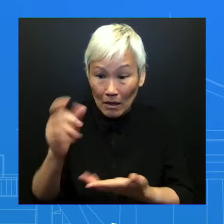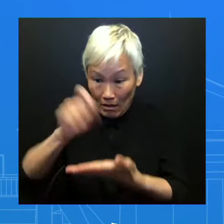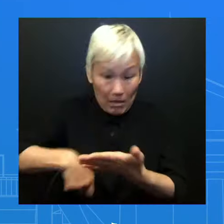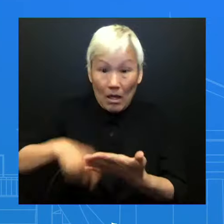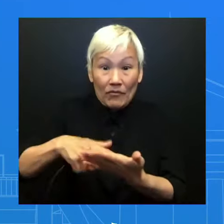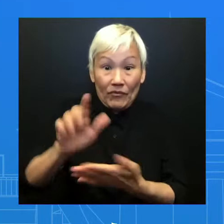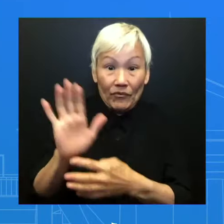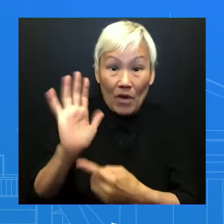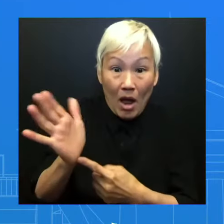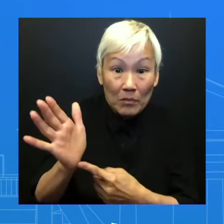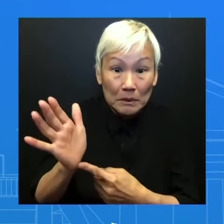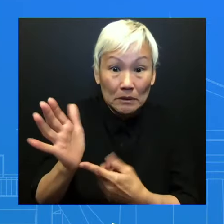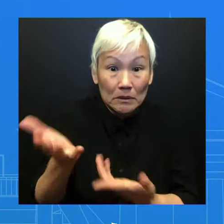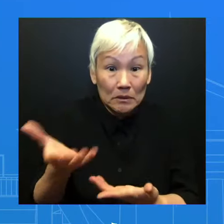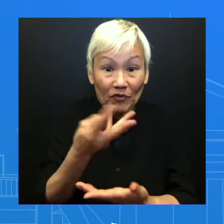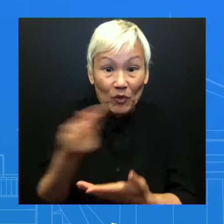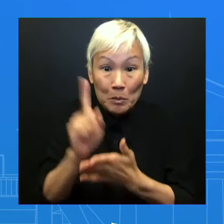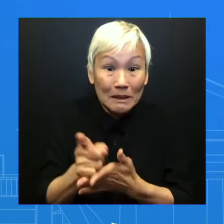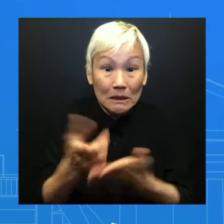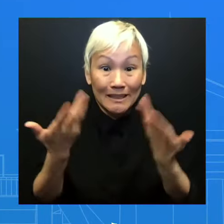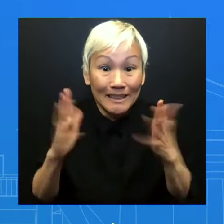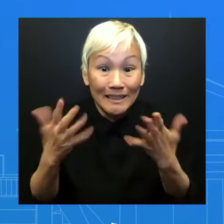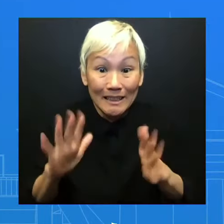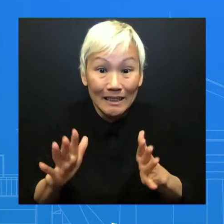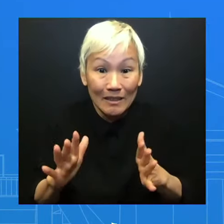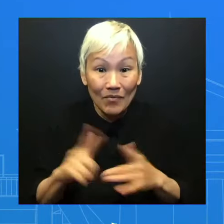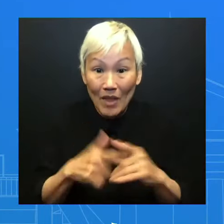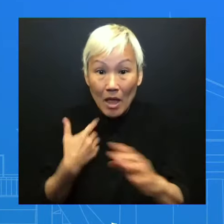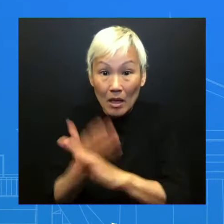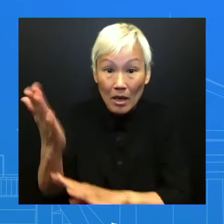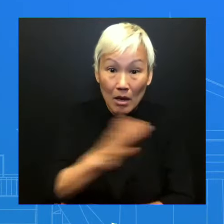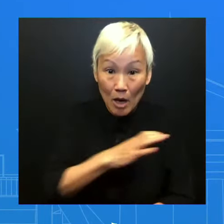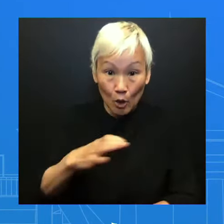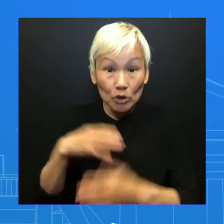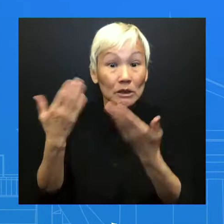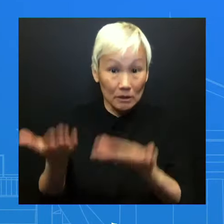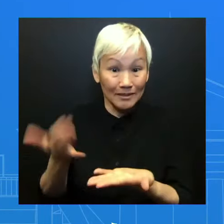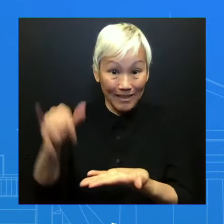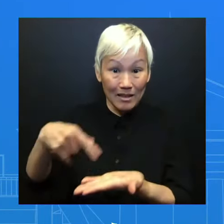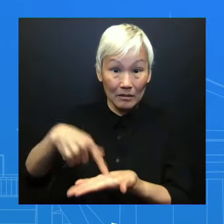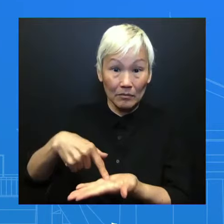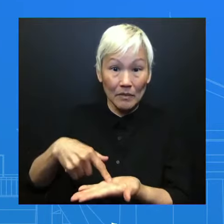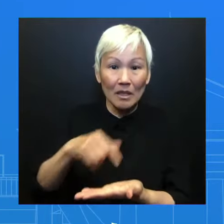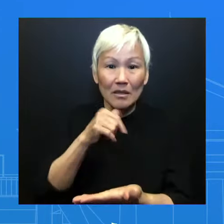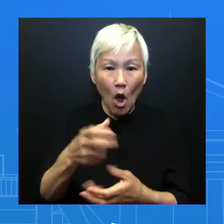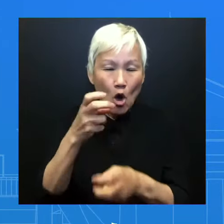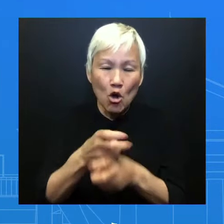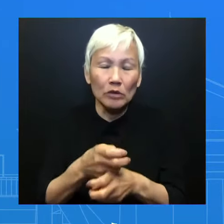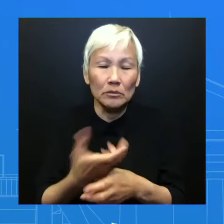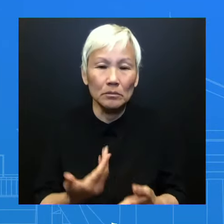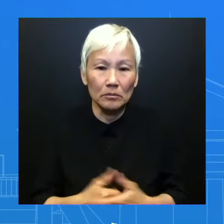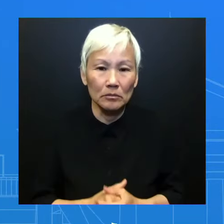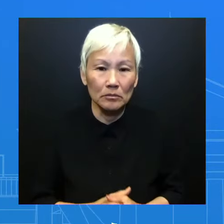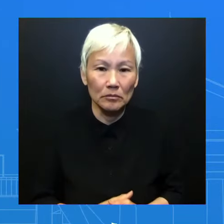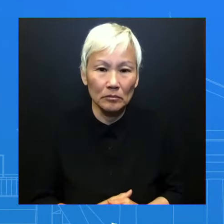that the Congress does its constitutional duty. It's not a hard thing to do. The Press: Can you at least give us a sense of whether negotiators are getting close?